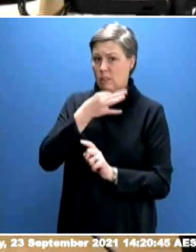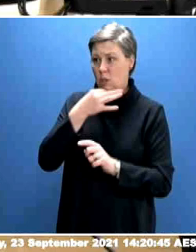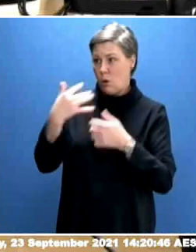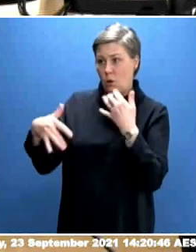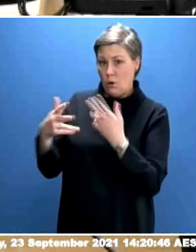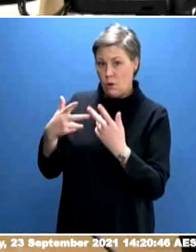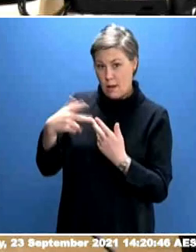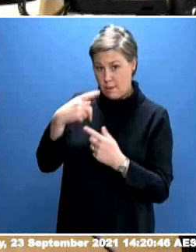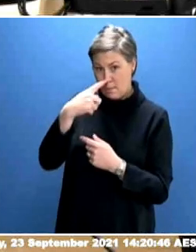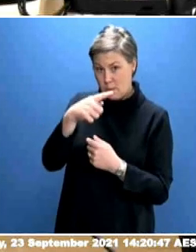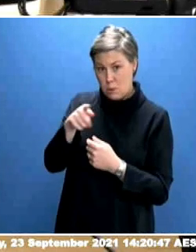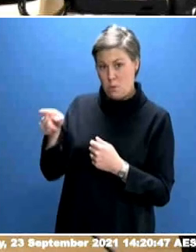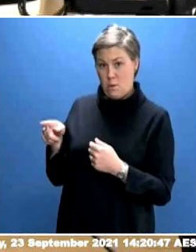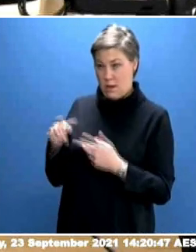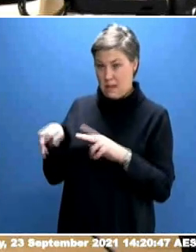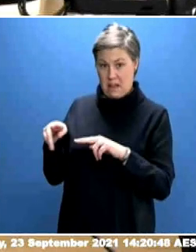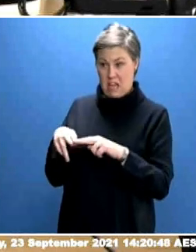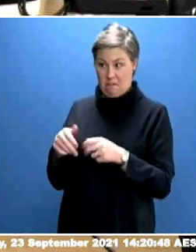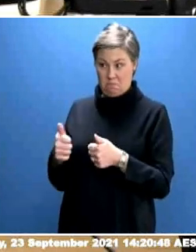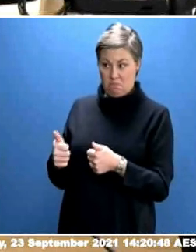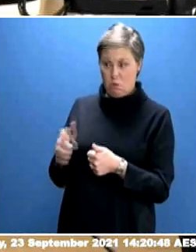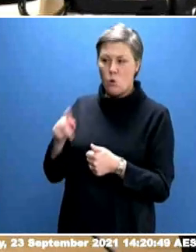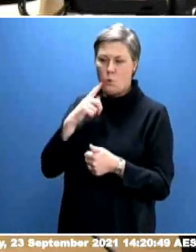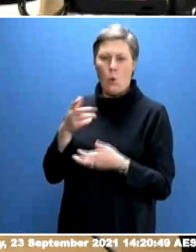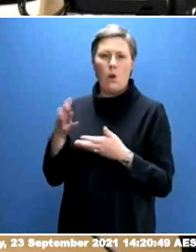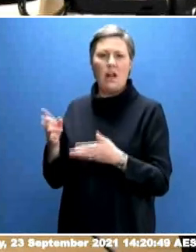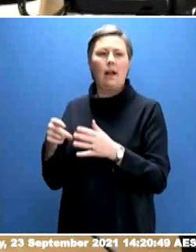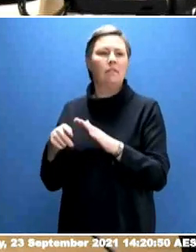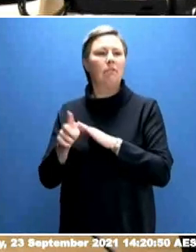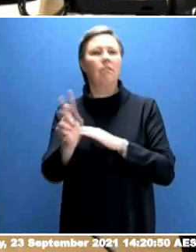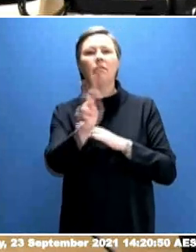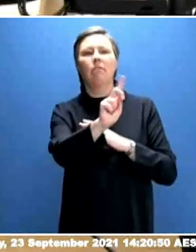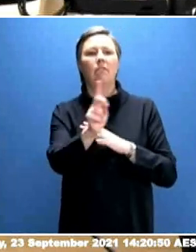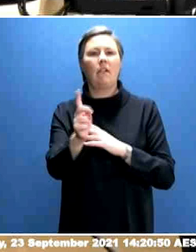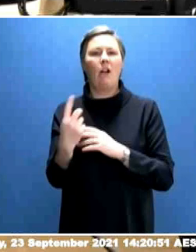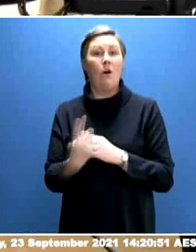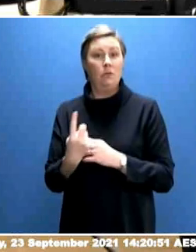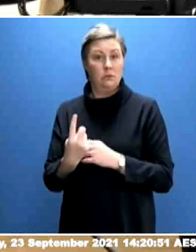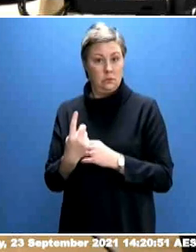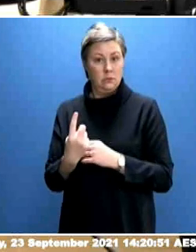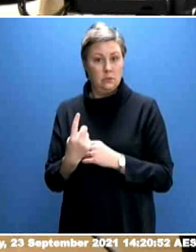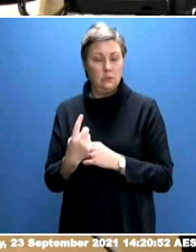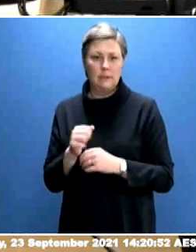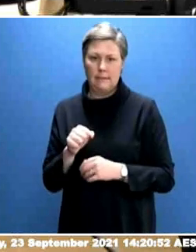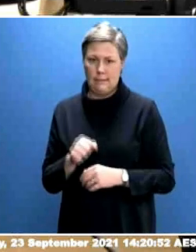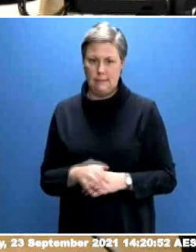allow the child to leave and come back to the facility unaccompanied like that? Yes.